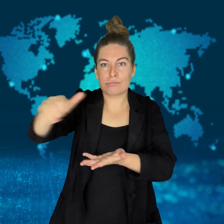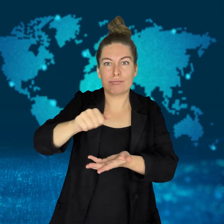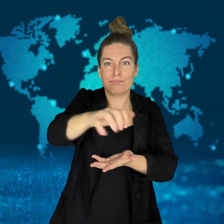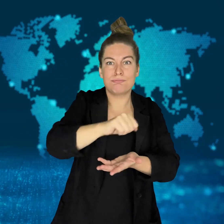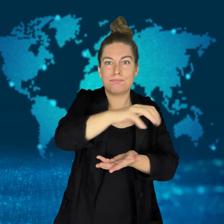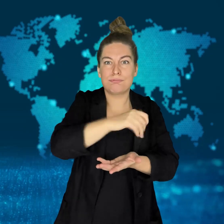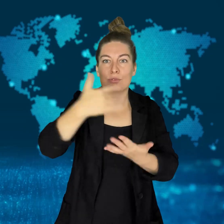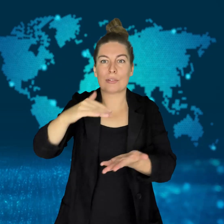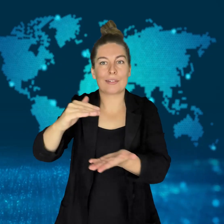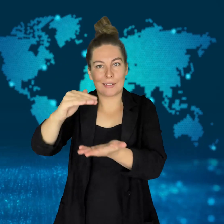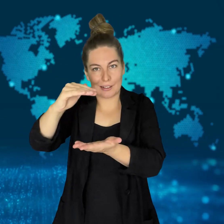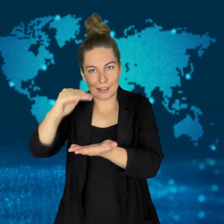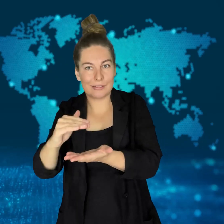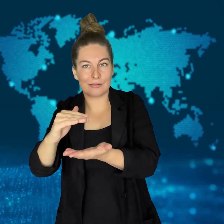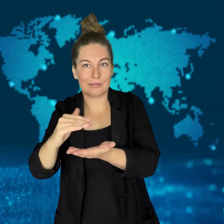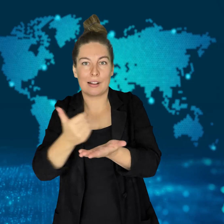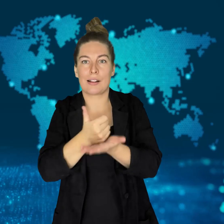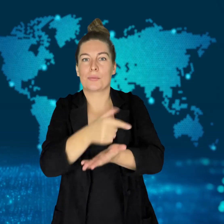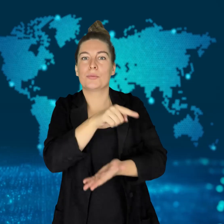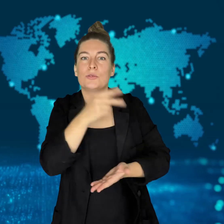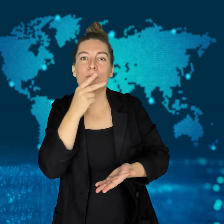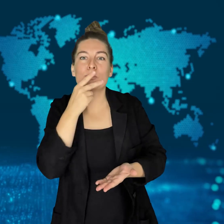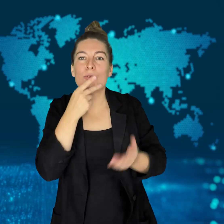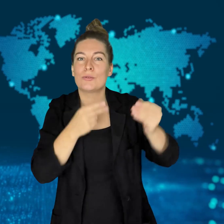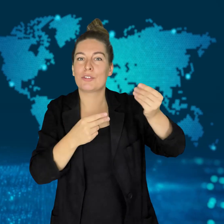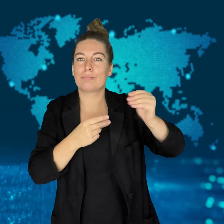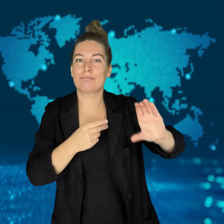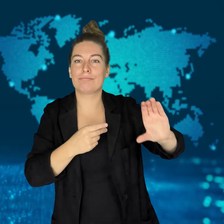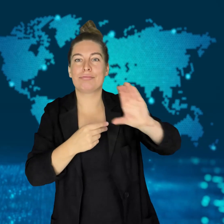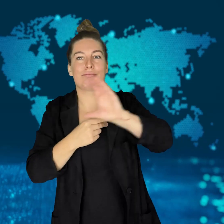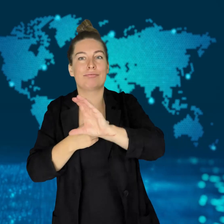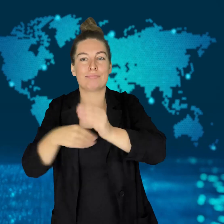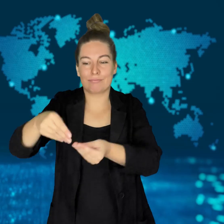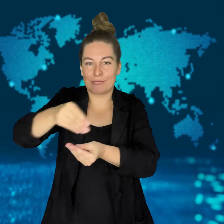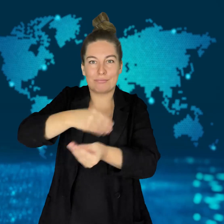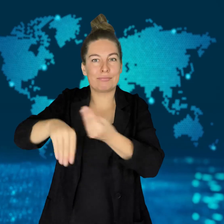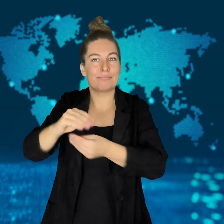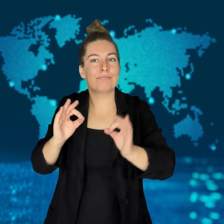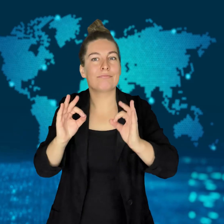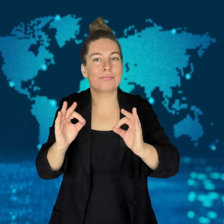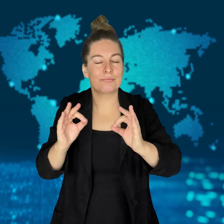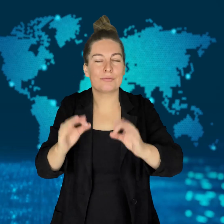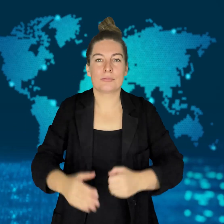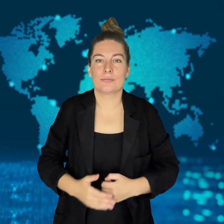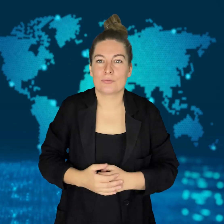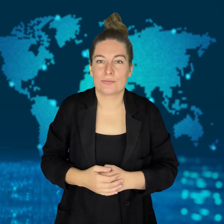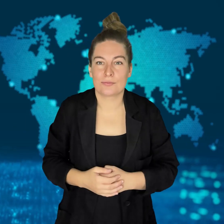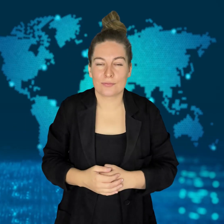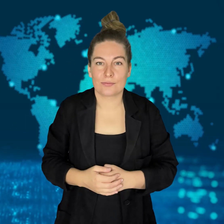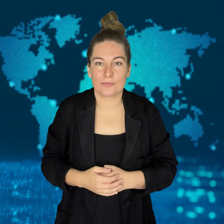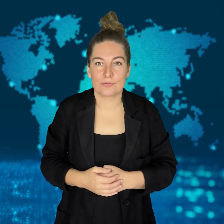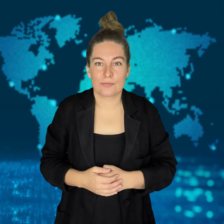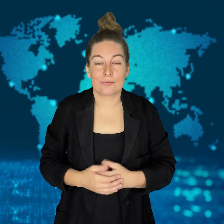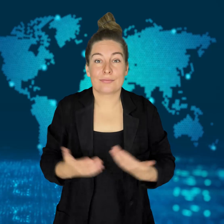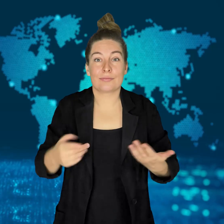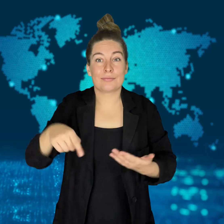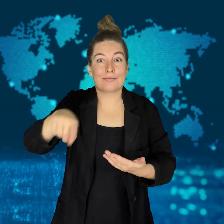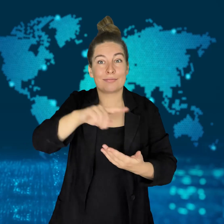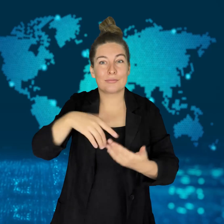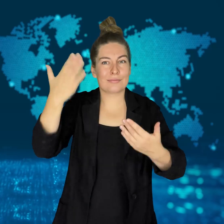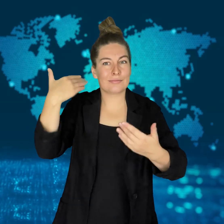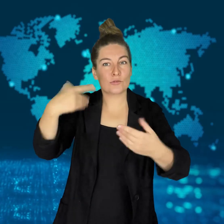from smoking products will fund the government's tax plan.